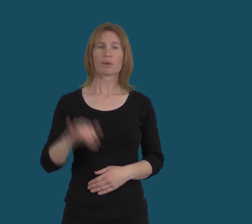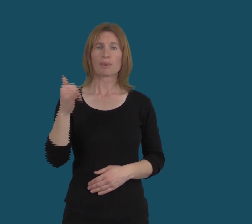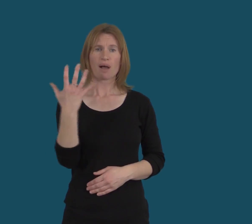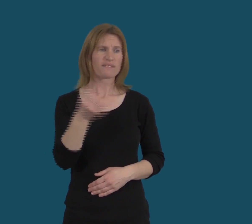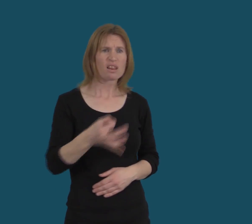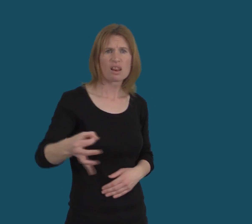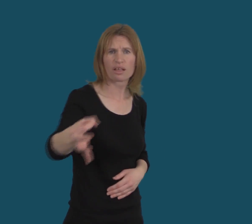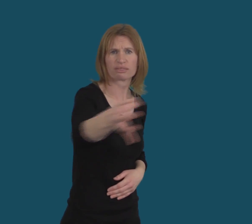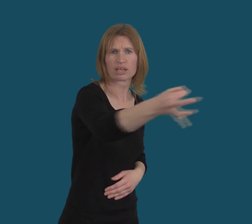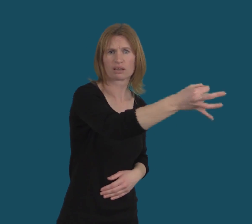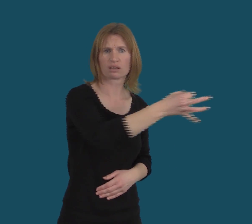Do not expect any facilities.